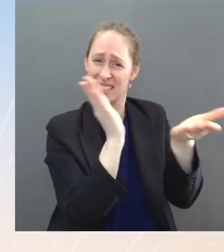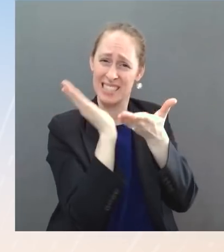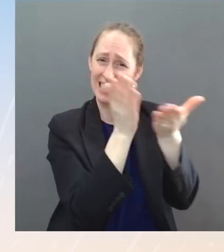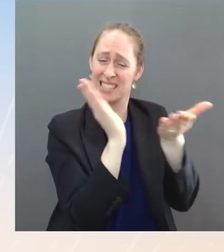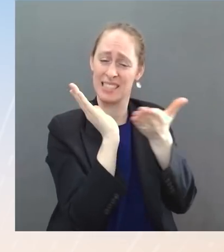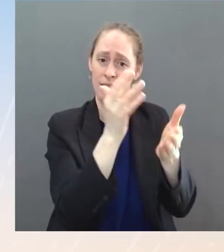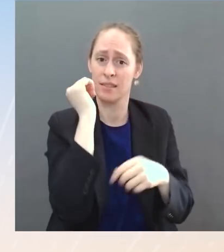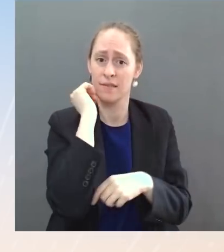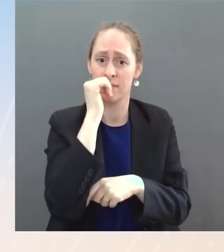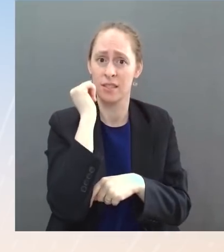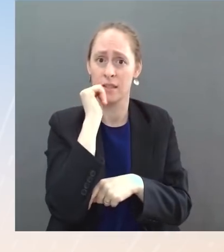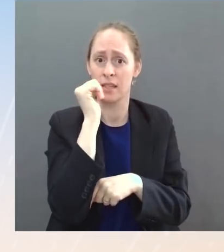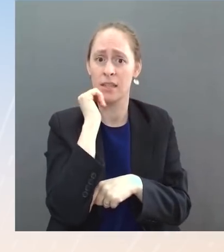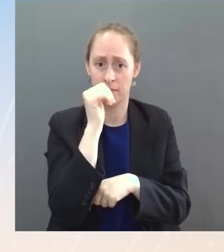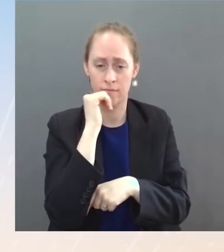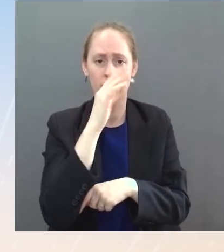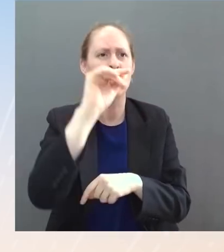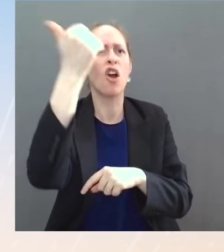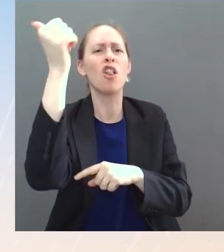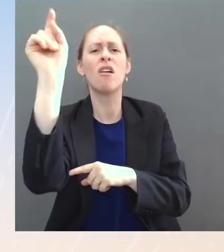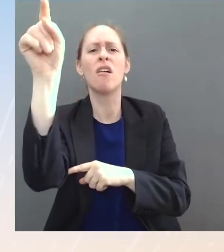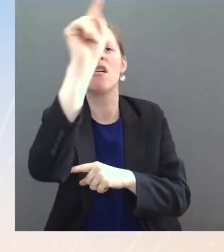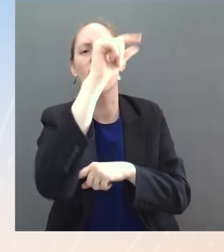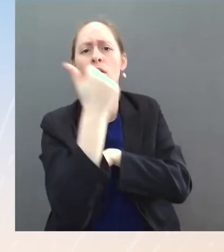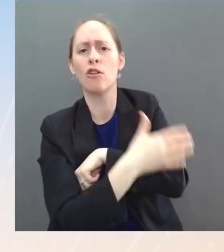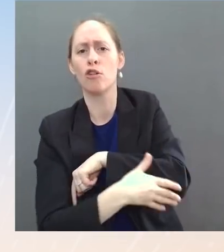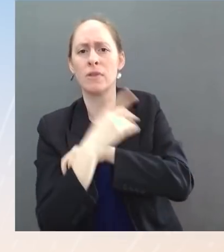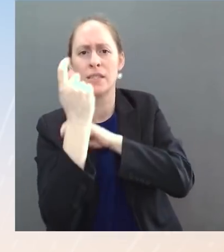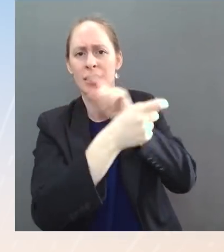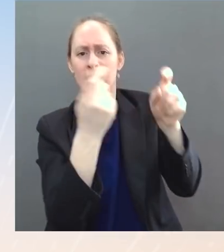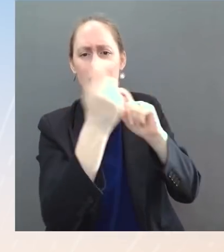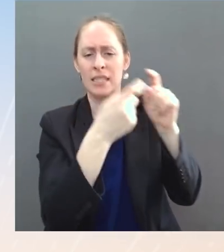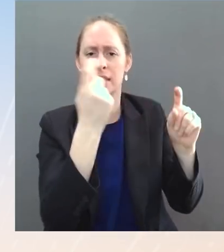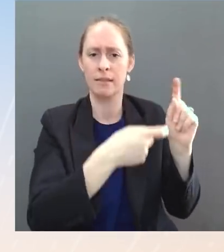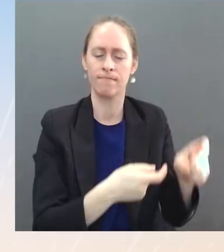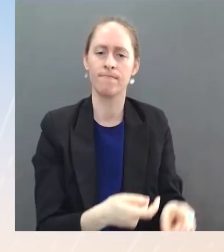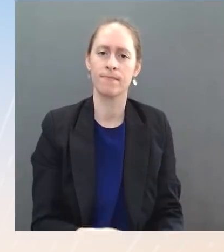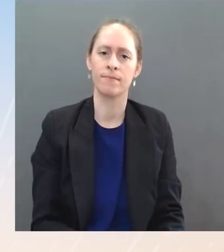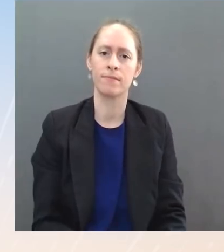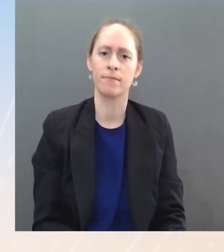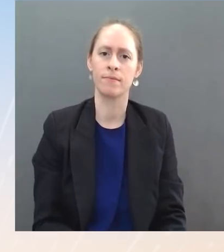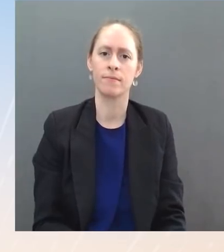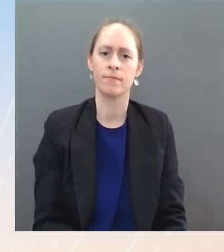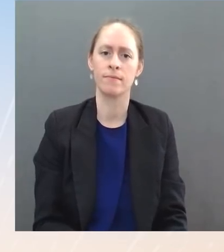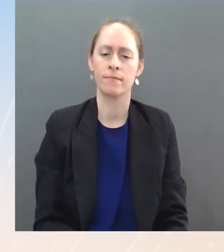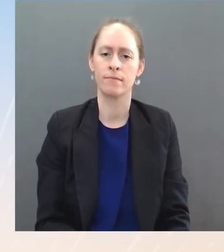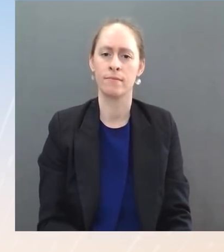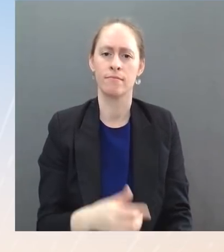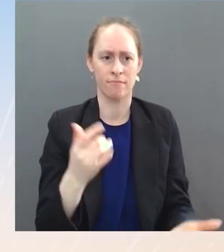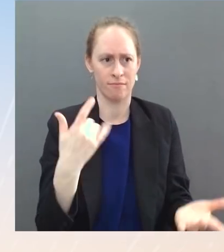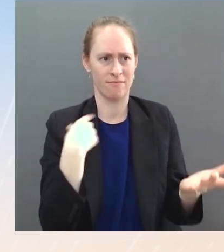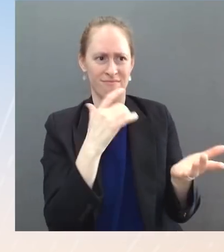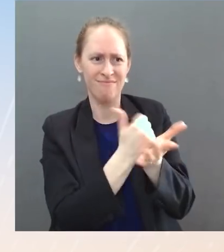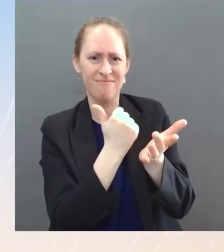And we will have further announcements of additional military assistance in the coming days. We are working with the Ukrainians,